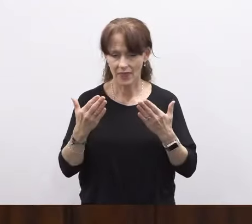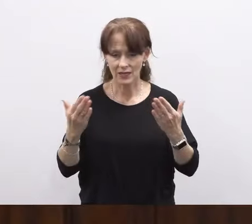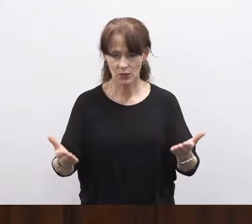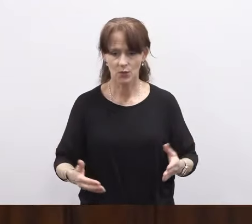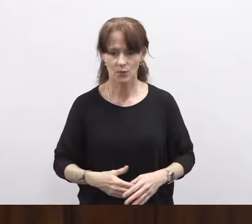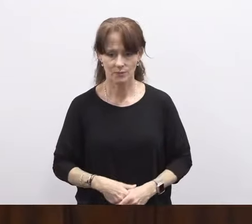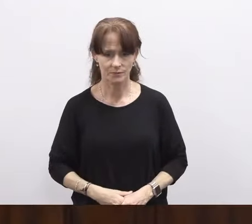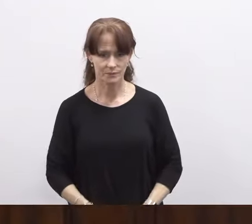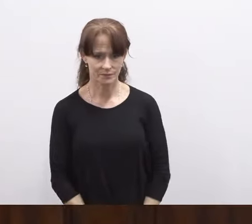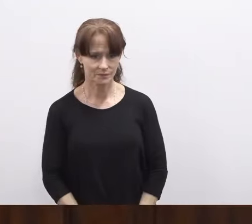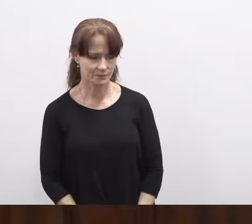[Gema] Thank you.